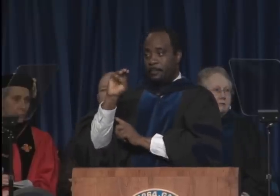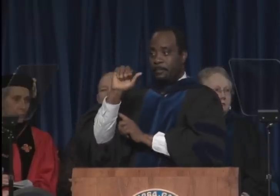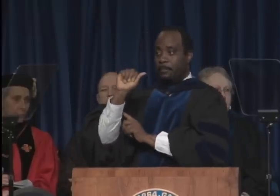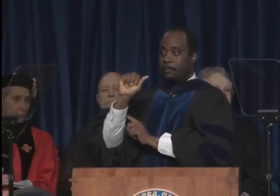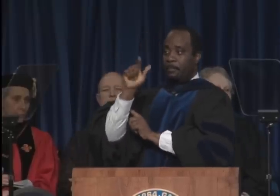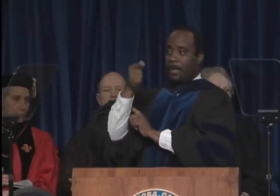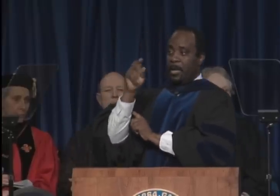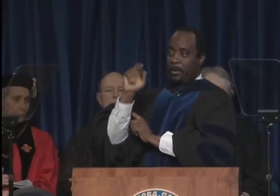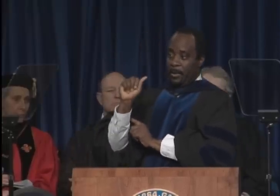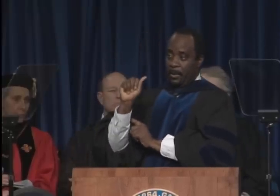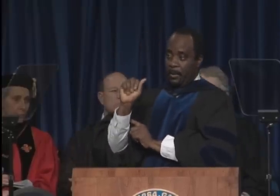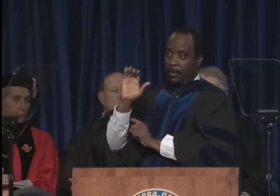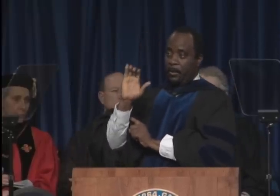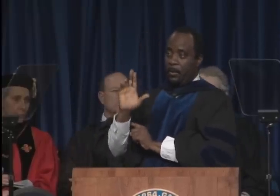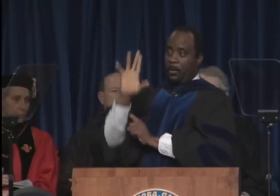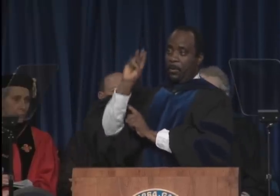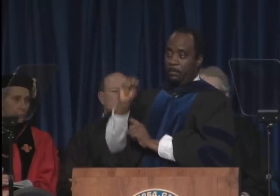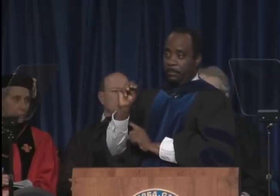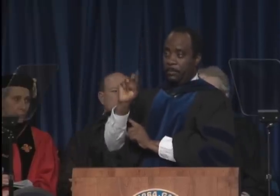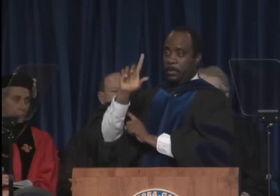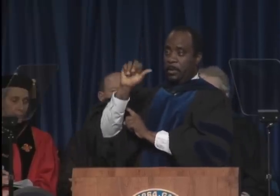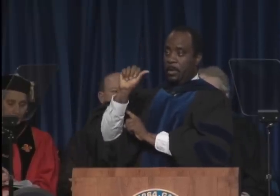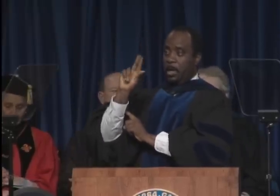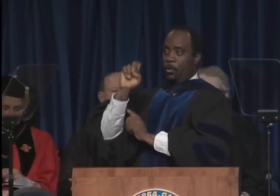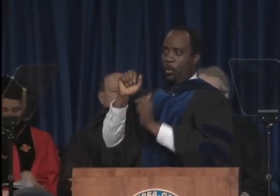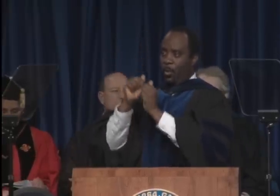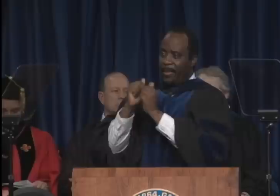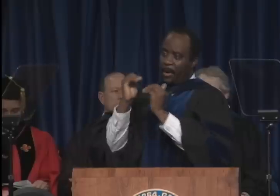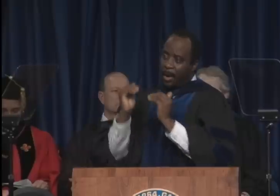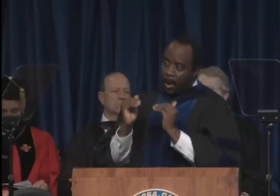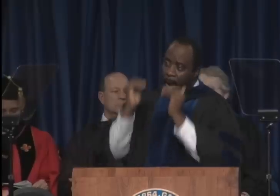"Magna Cum Laude," with high honors,